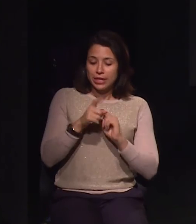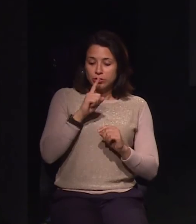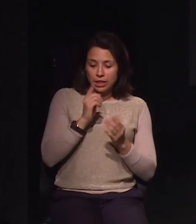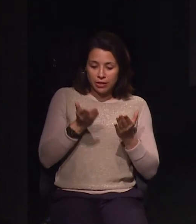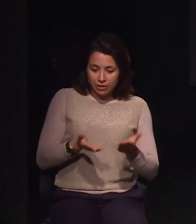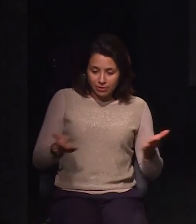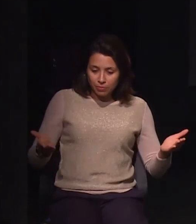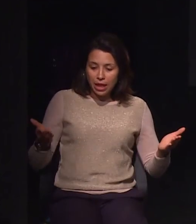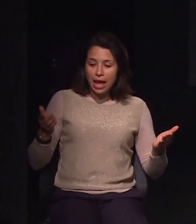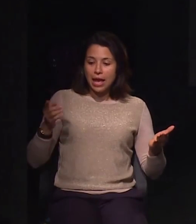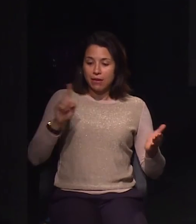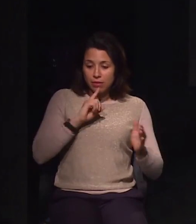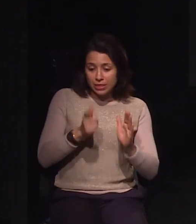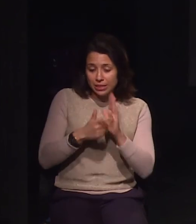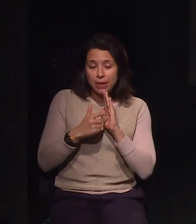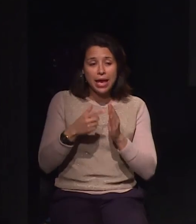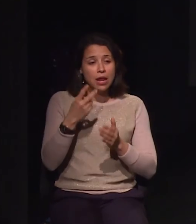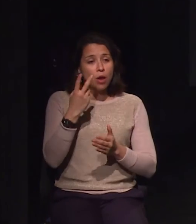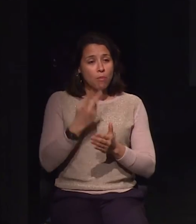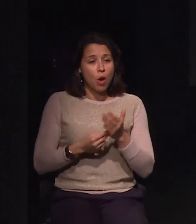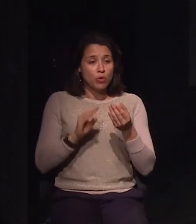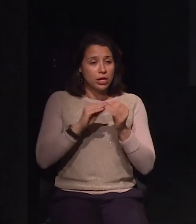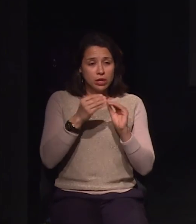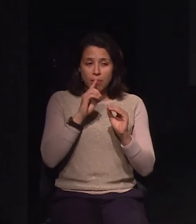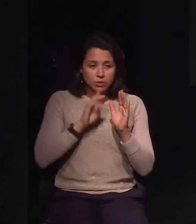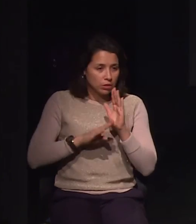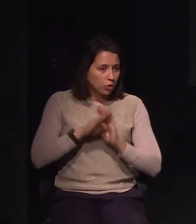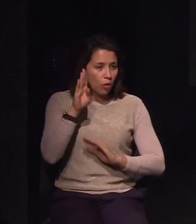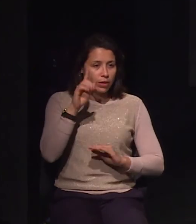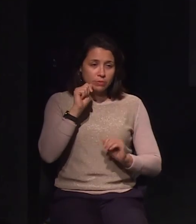Both of those measures are going up because of that extraordinary work.